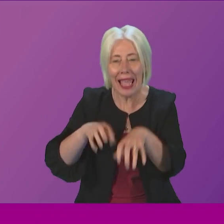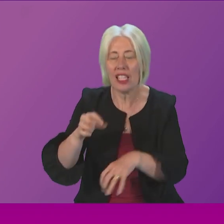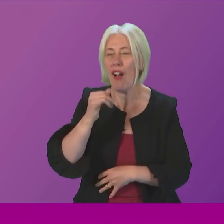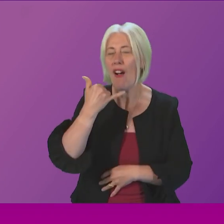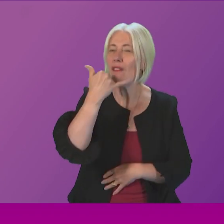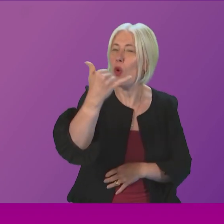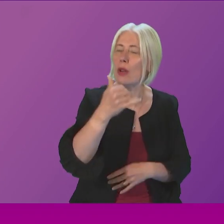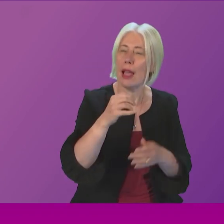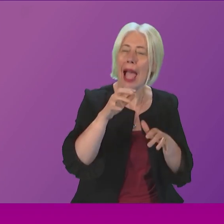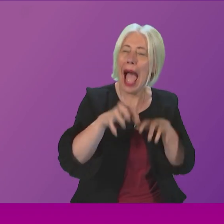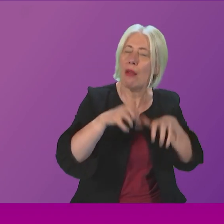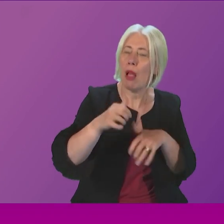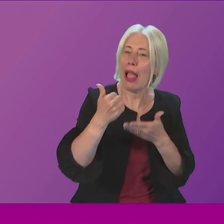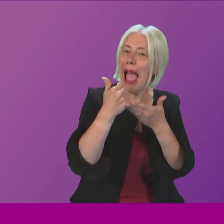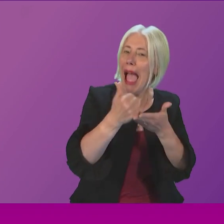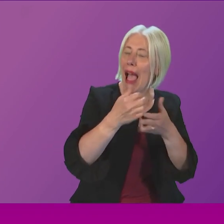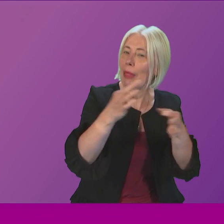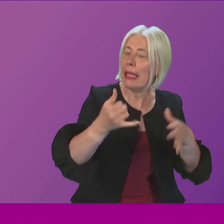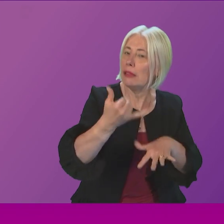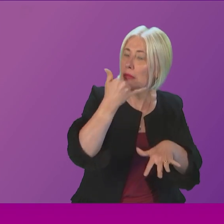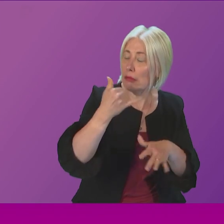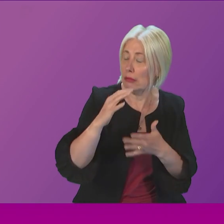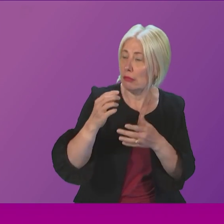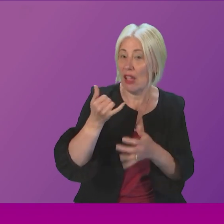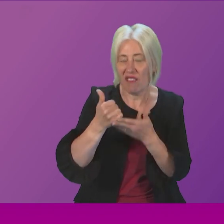in the strictest confidence, because help, advice and support are available.